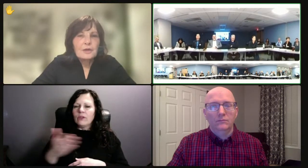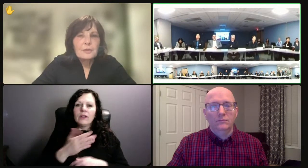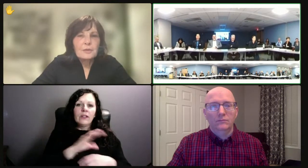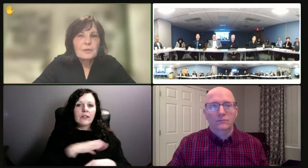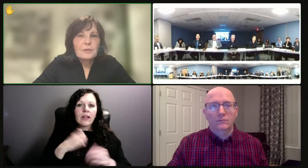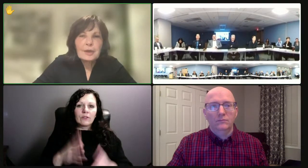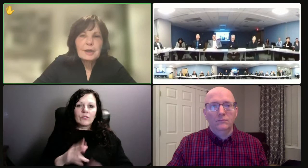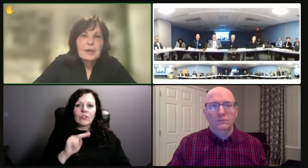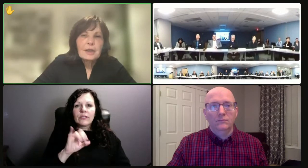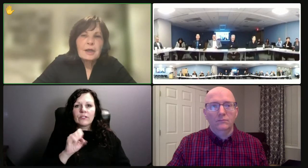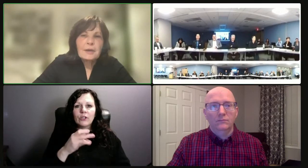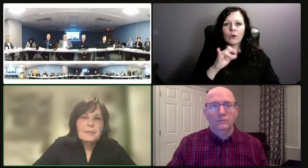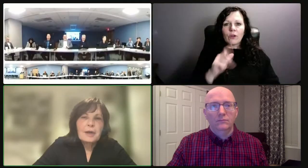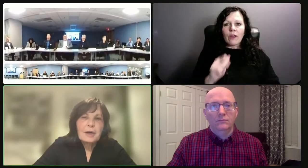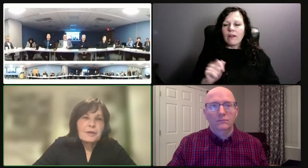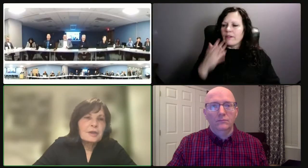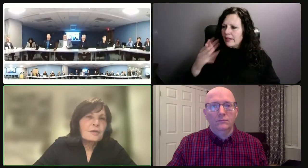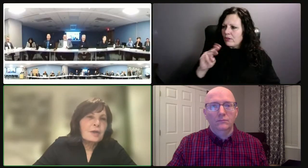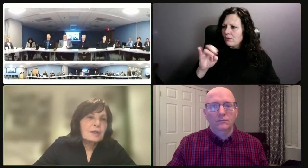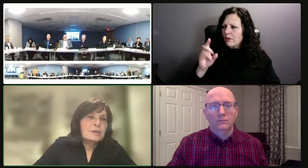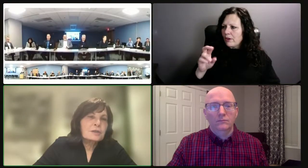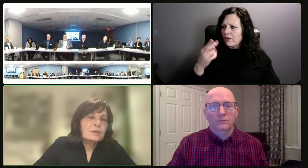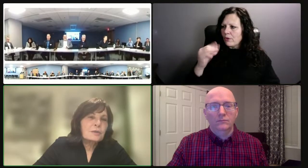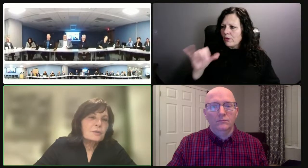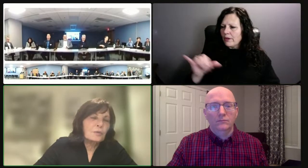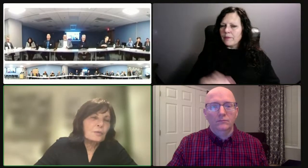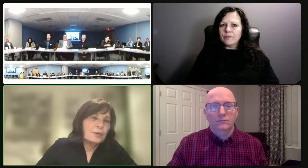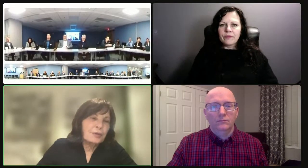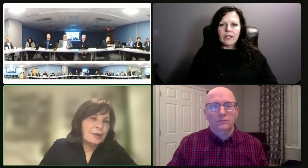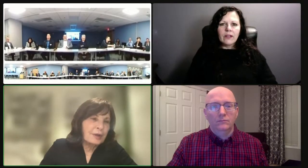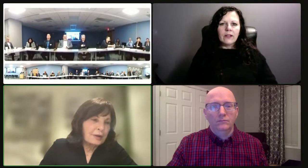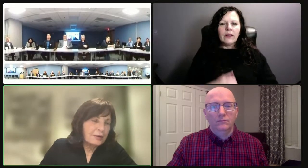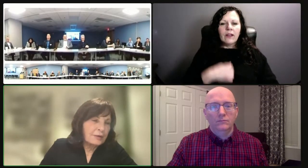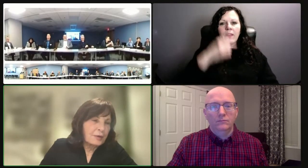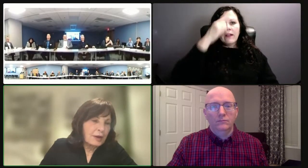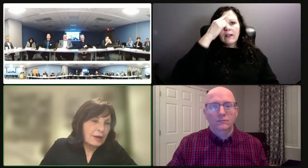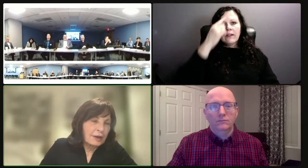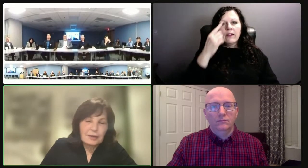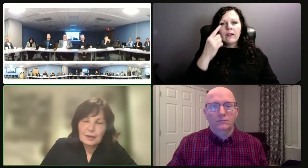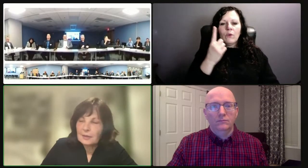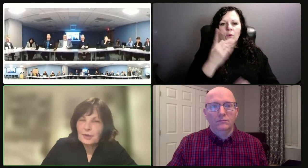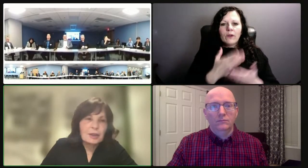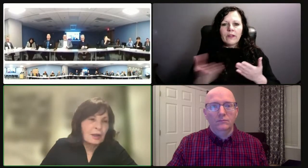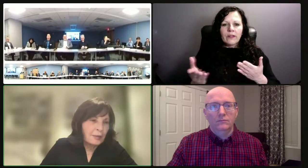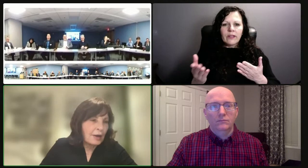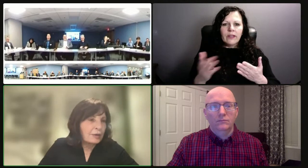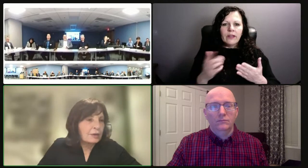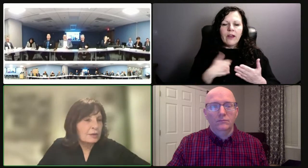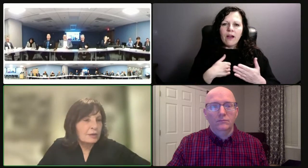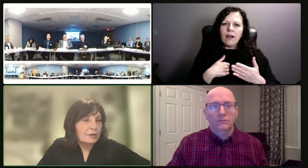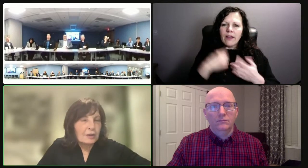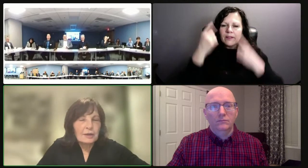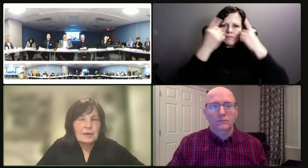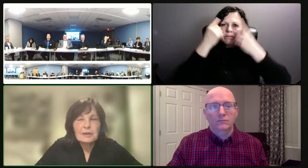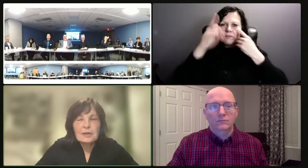REALLY IMPORTANT AS WEMOVE FORWARD.